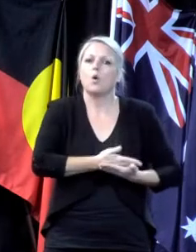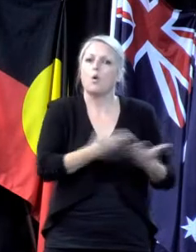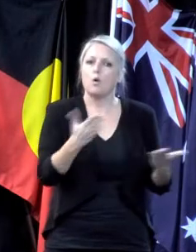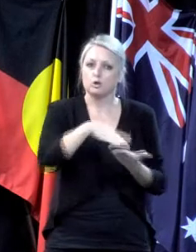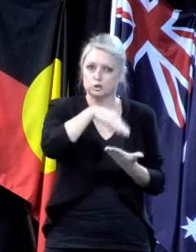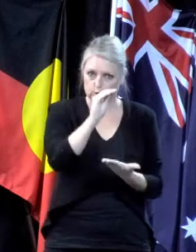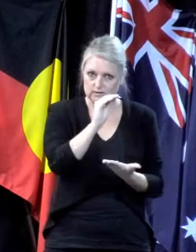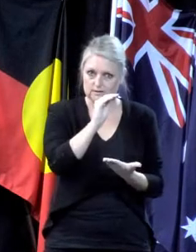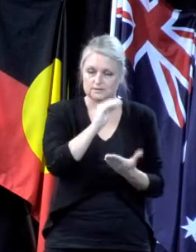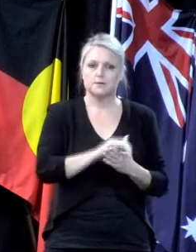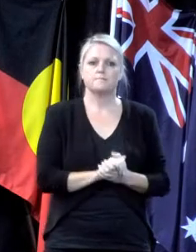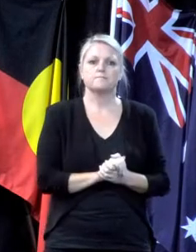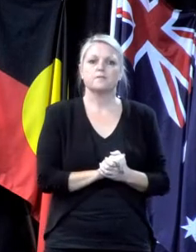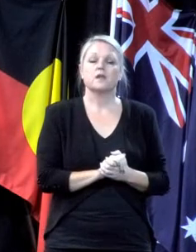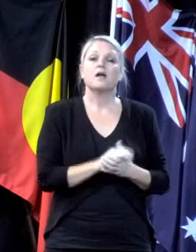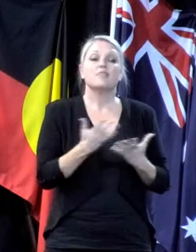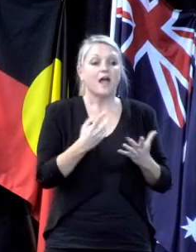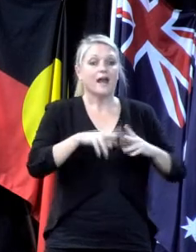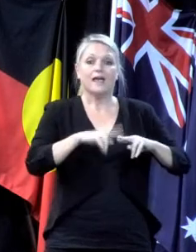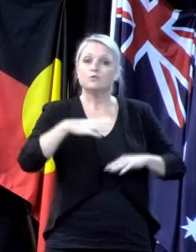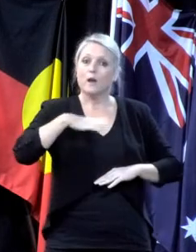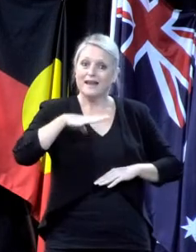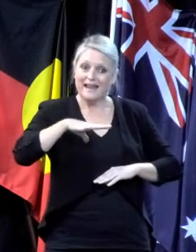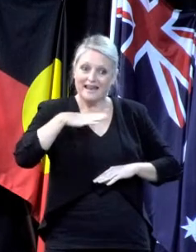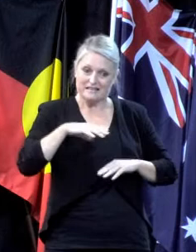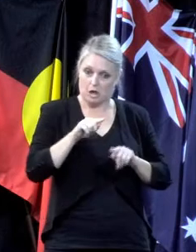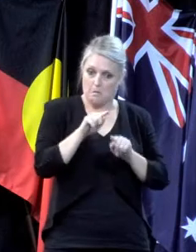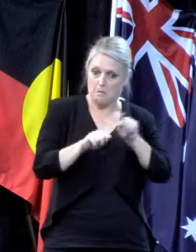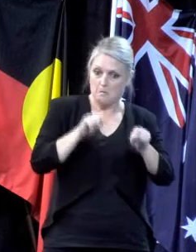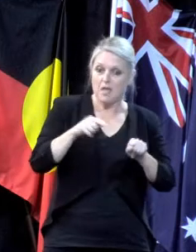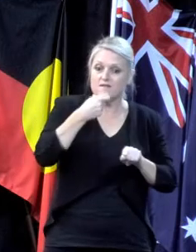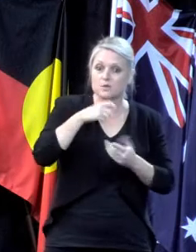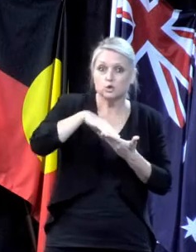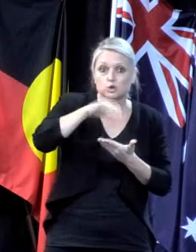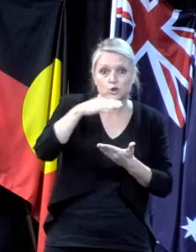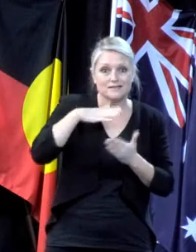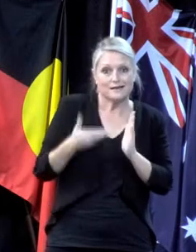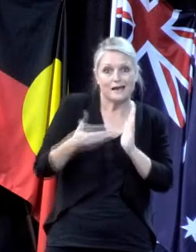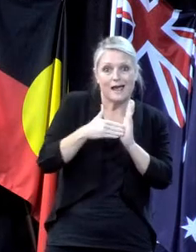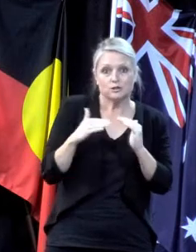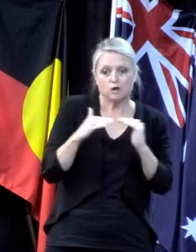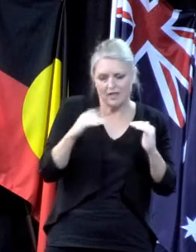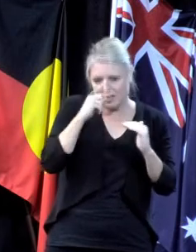And then, we can provide additional supports and strategies for students at tier two and tier three based